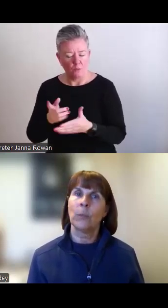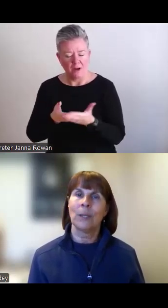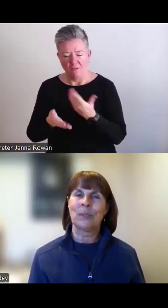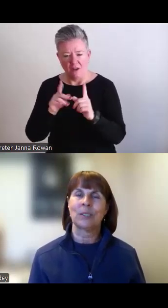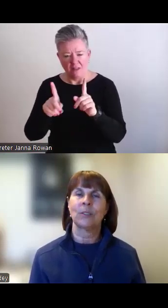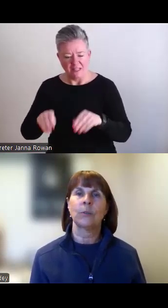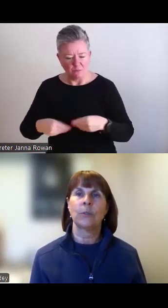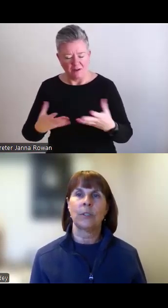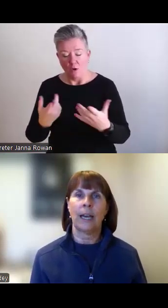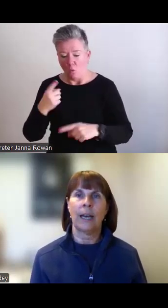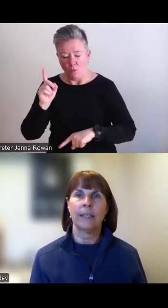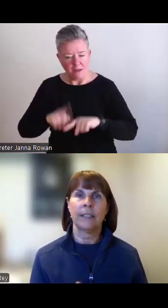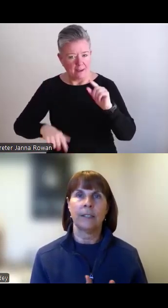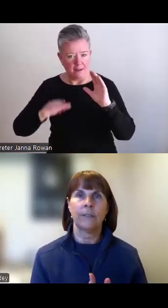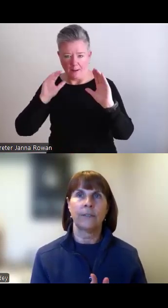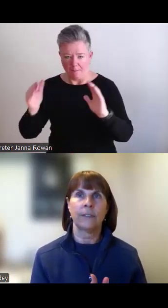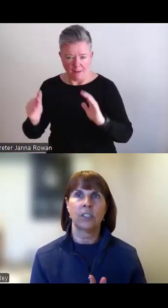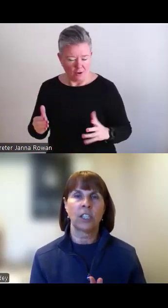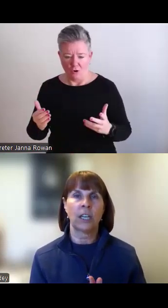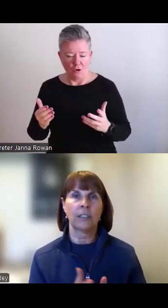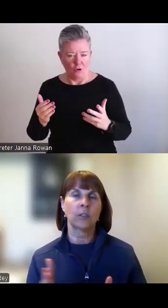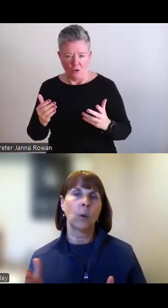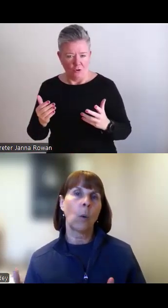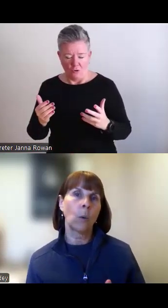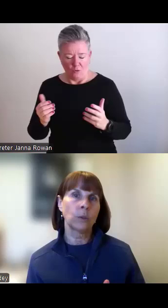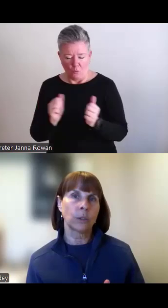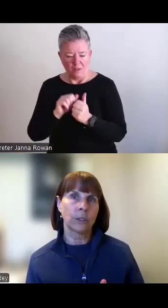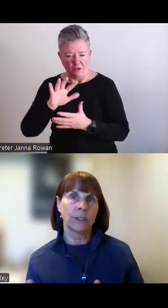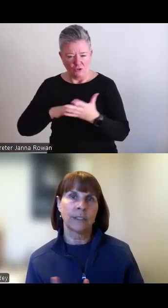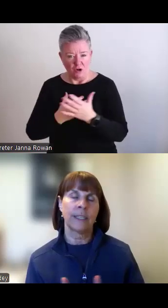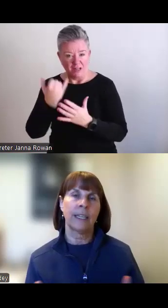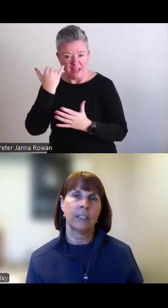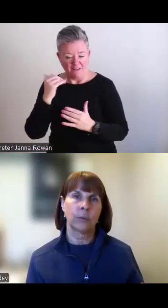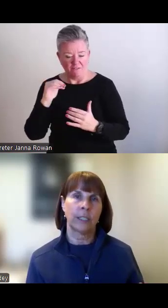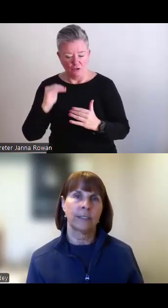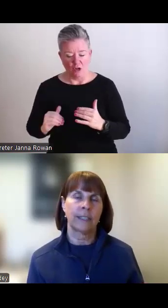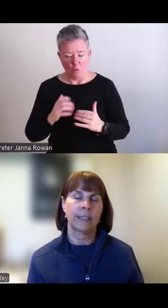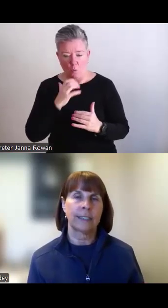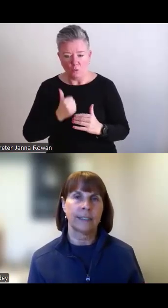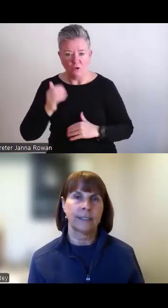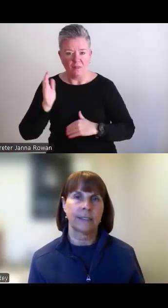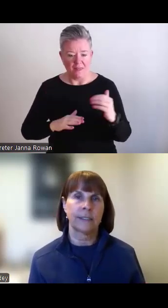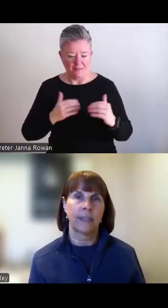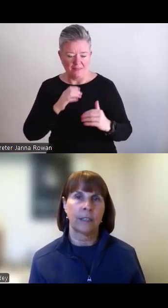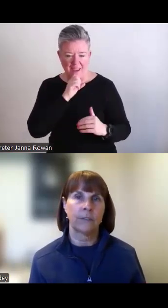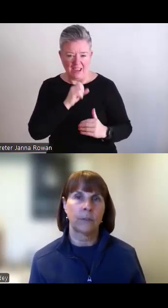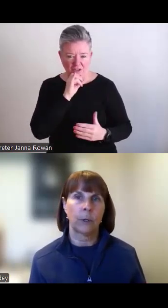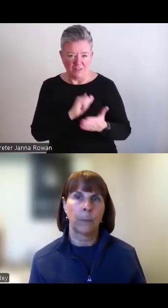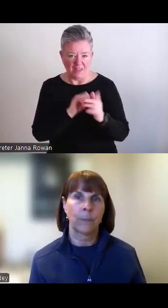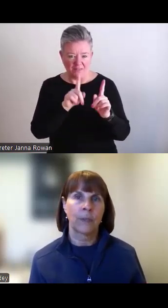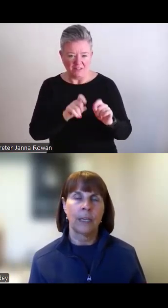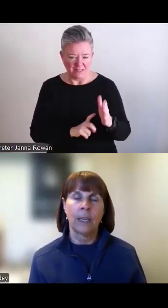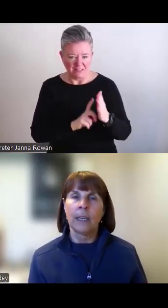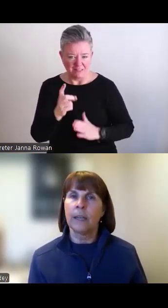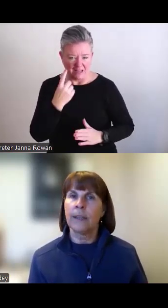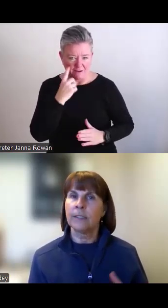we won't be able to do that if the child is older than the age range the test is designed for. Now,